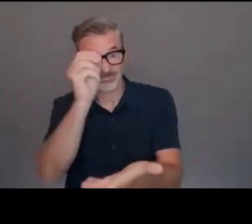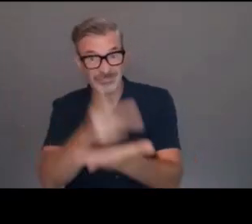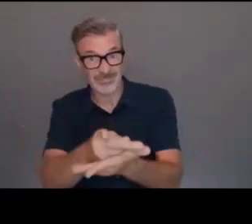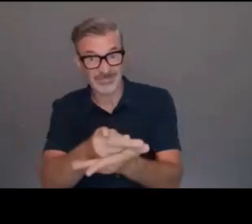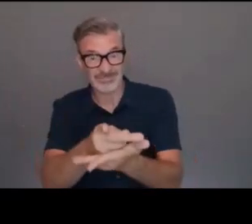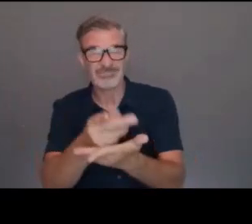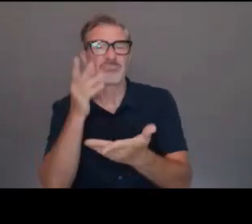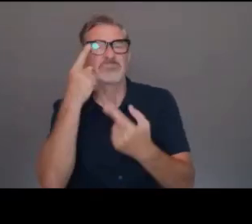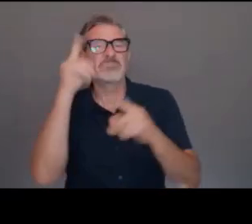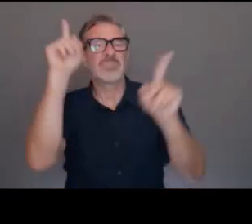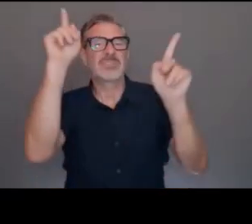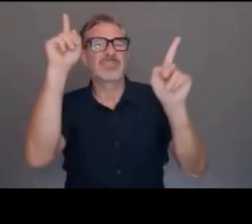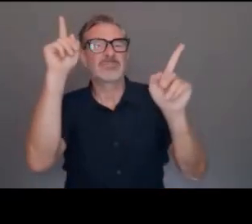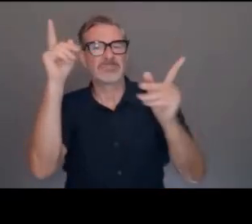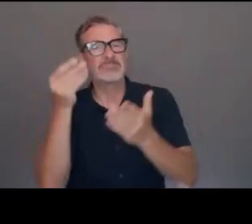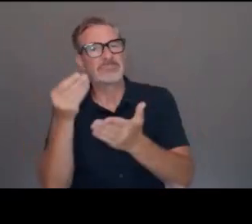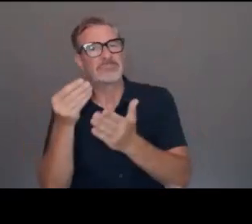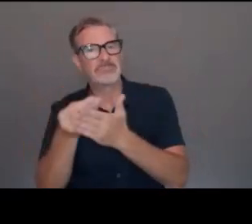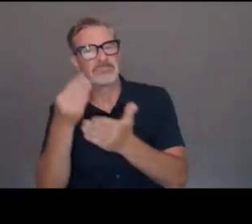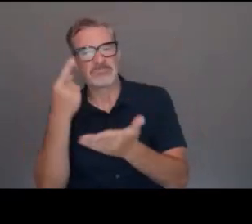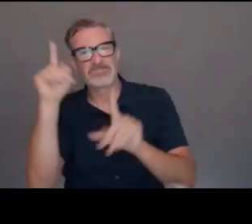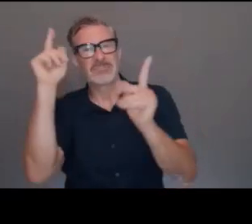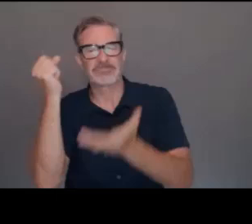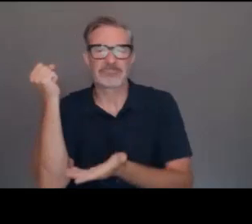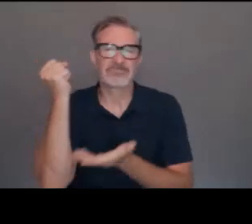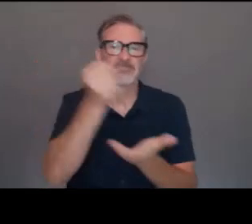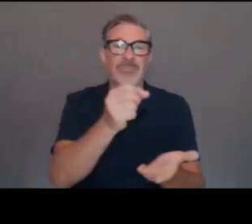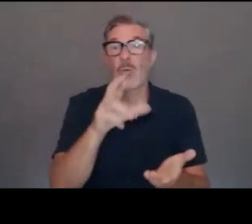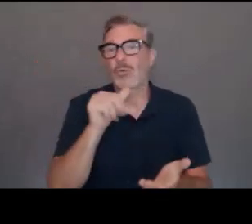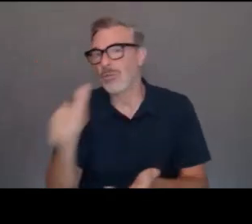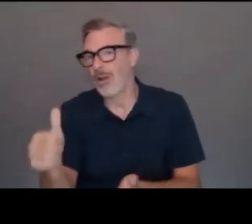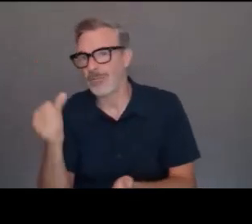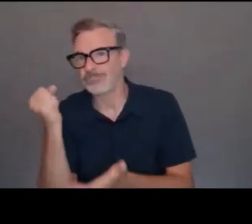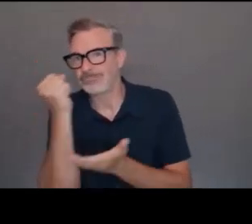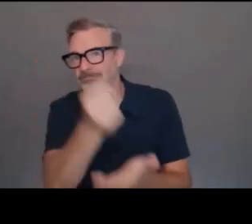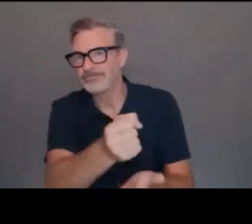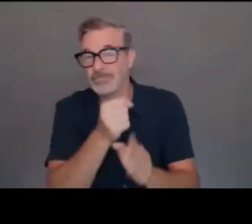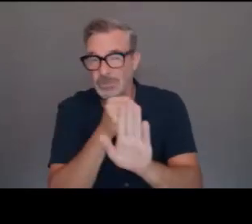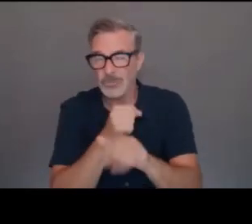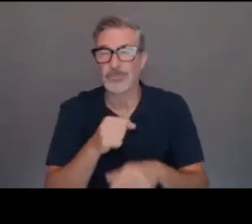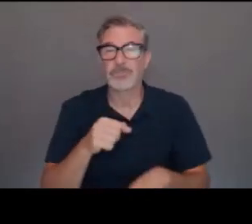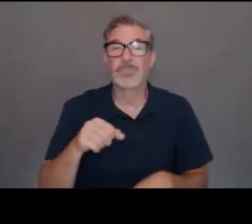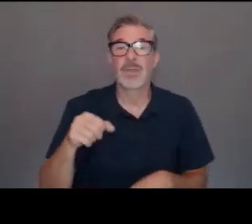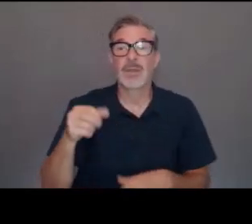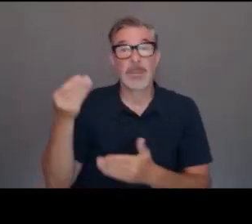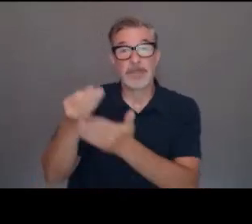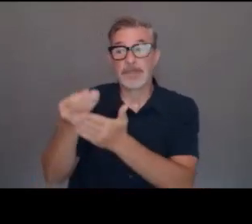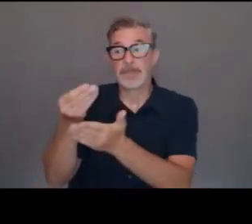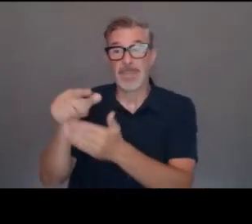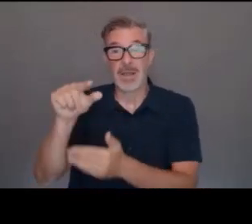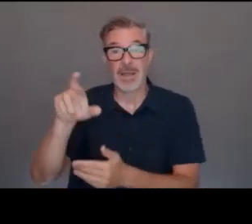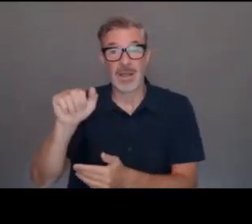Awarded." So as a result of submitting a grant, there are two scenarios: "Funding Awarded"/"Funding Not Awarded."